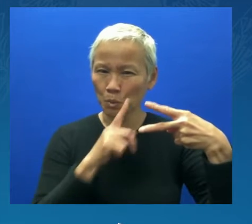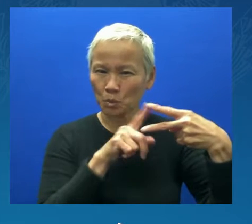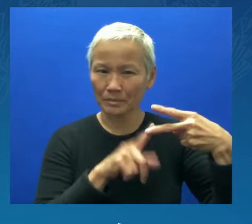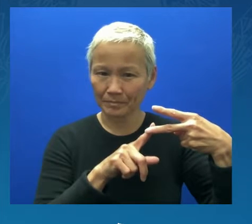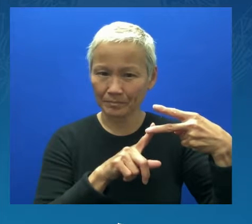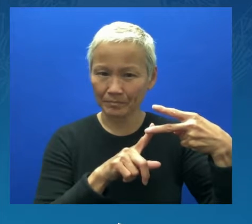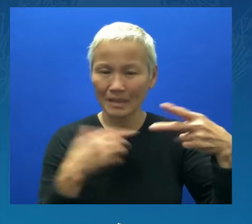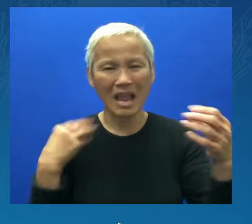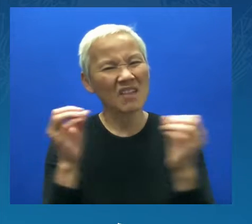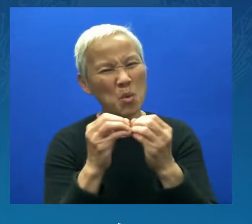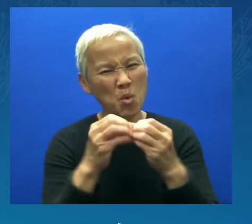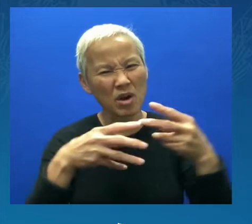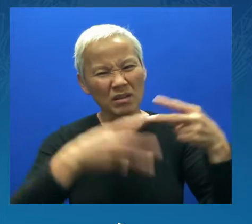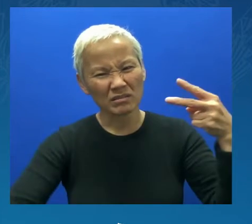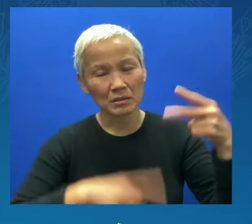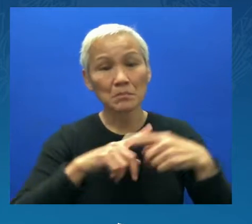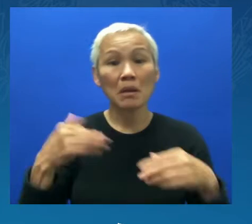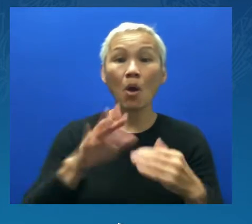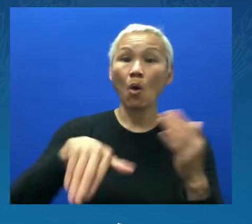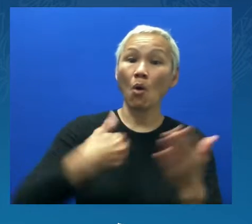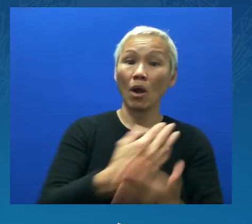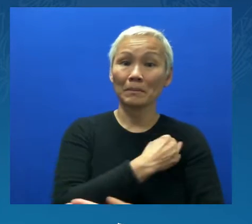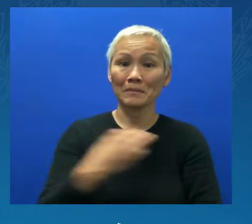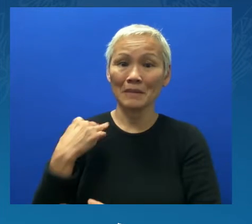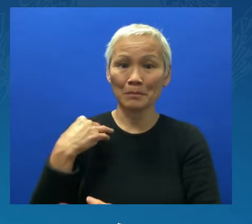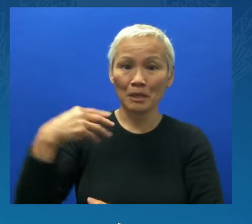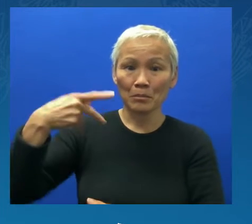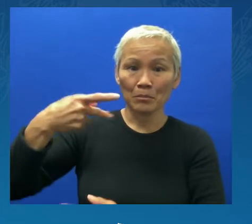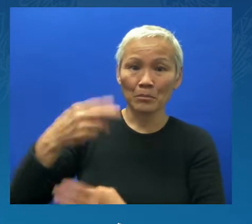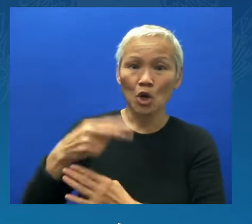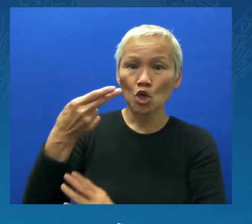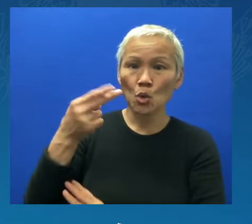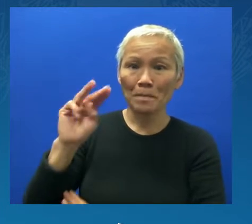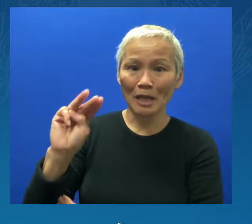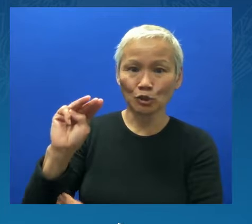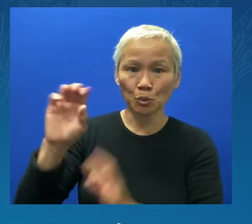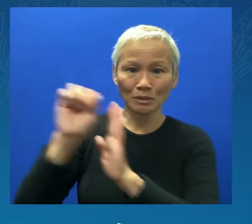of the New Mexico state legislature raise your hands and we are going to recognize them